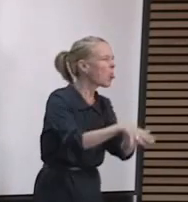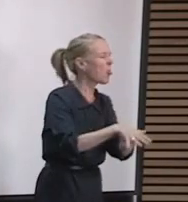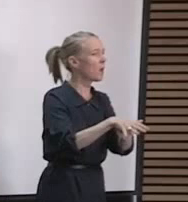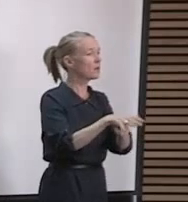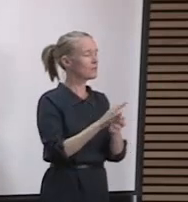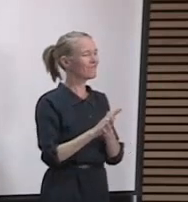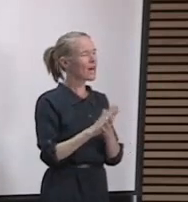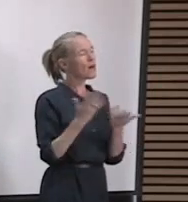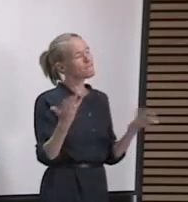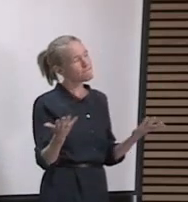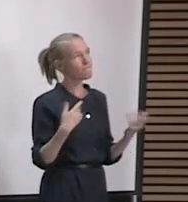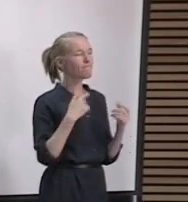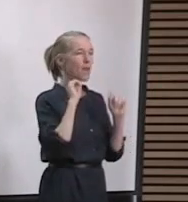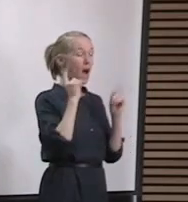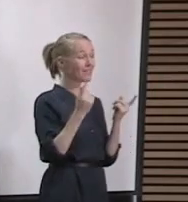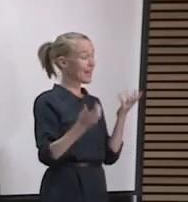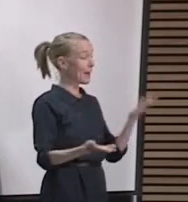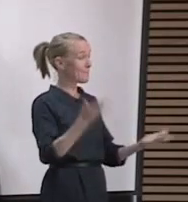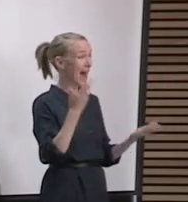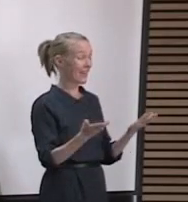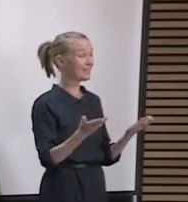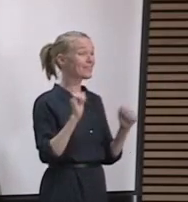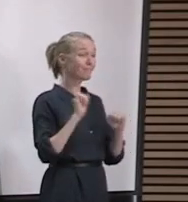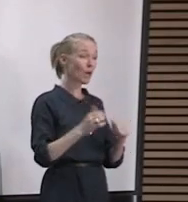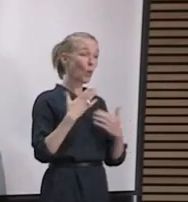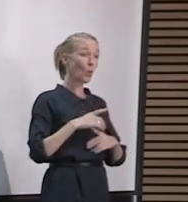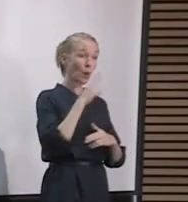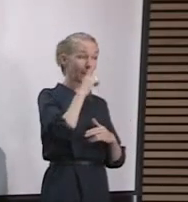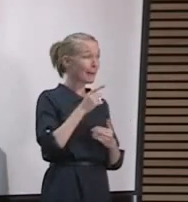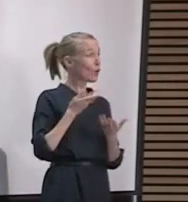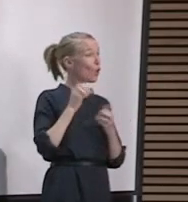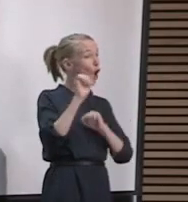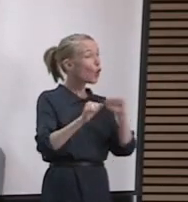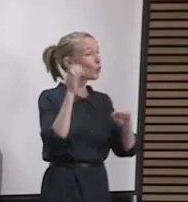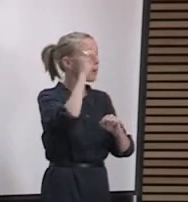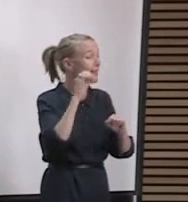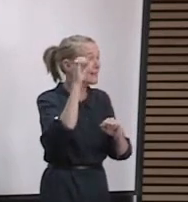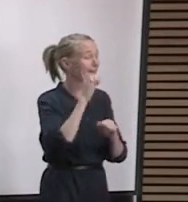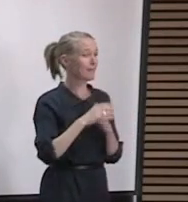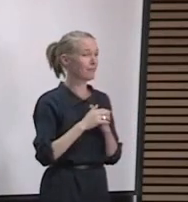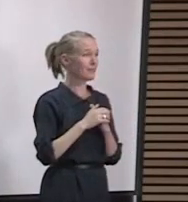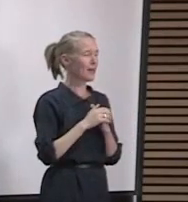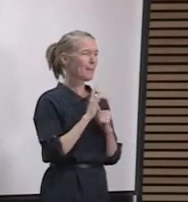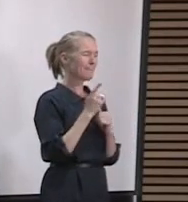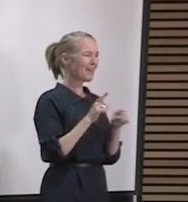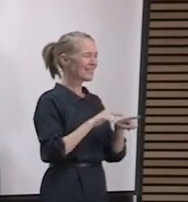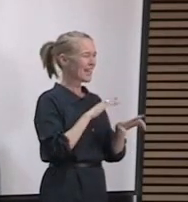violence, extreme violence